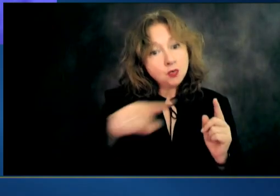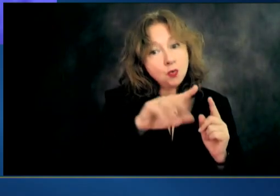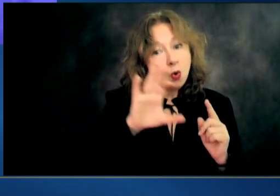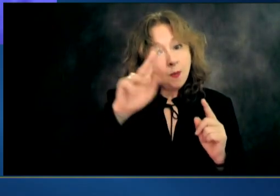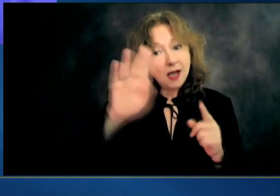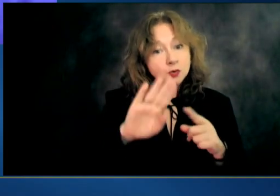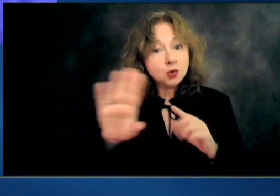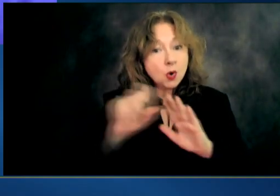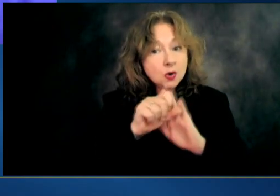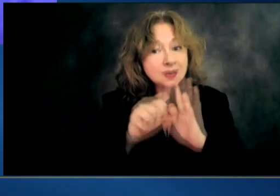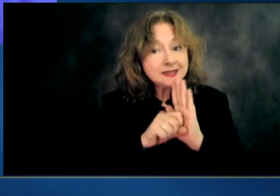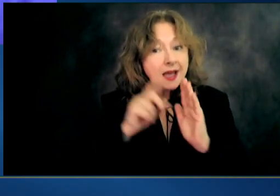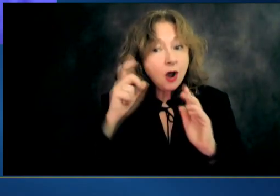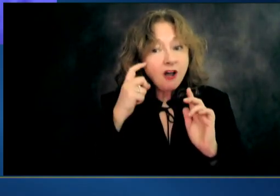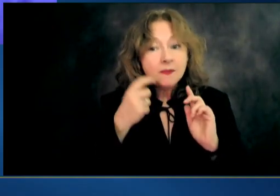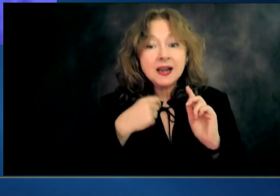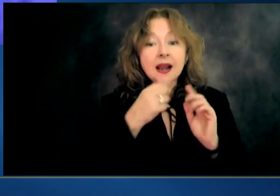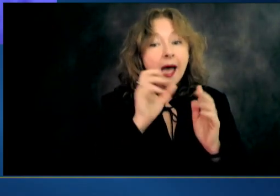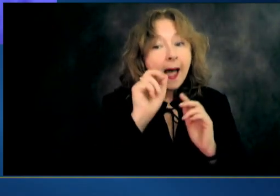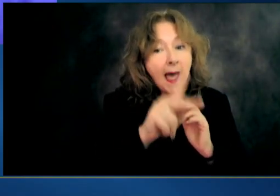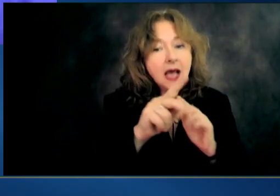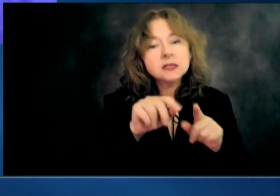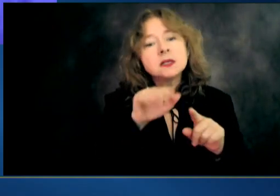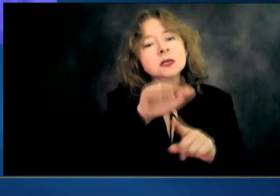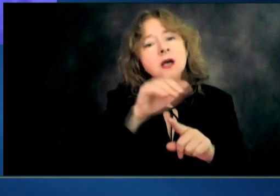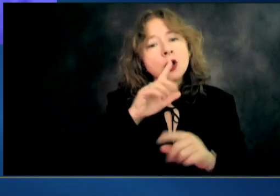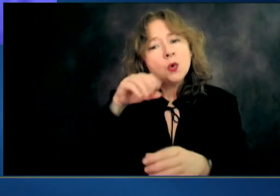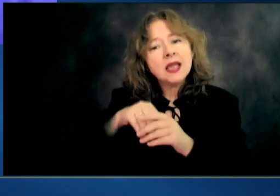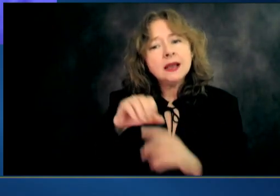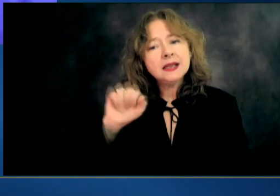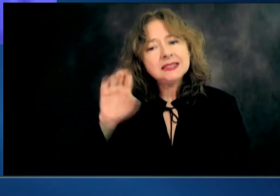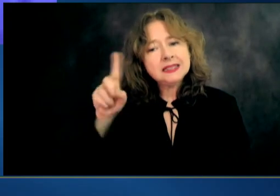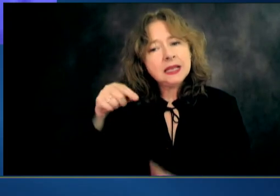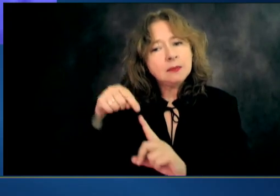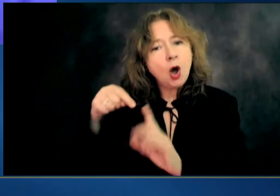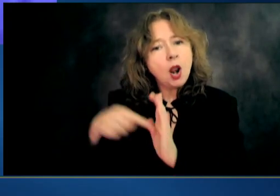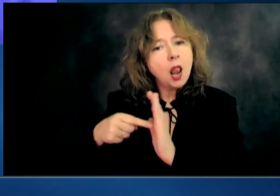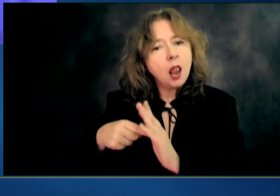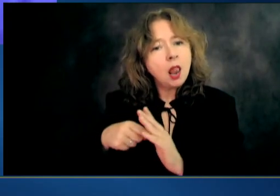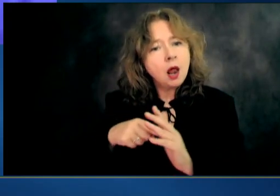in that model? Are you making sure that the people in your state who might have sickle cell have that